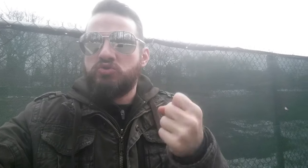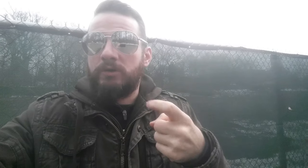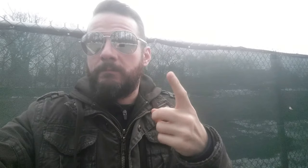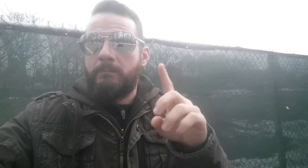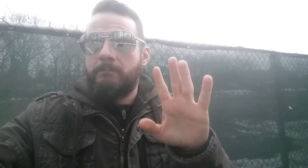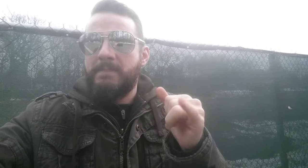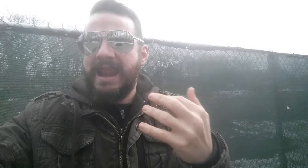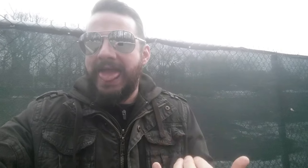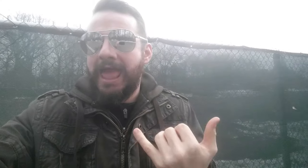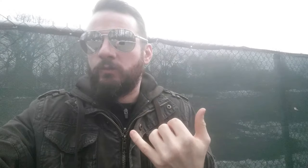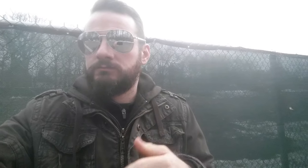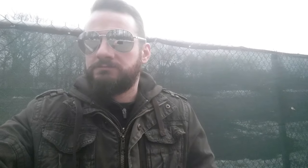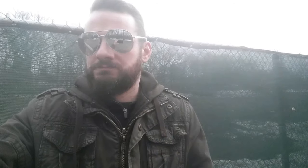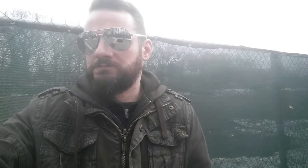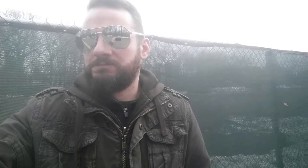That's my guess.